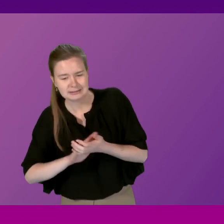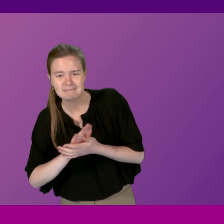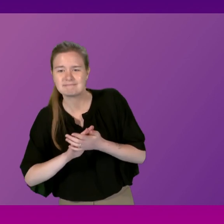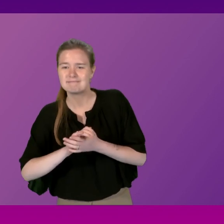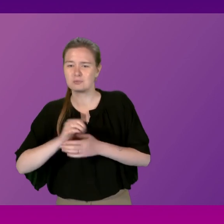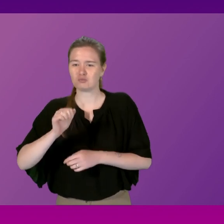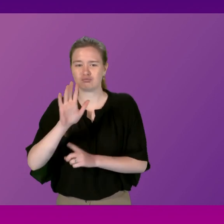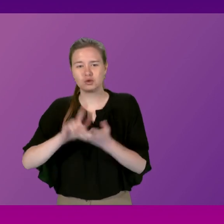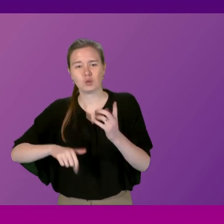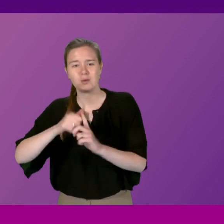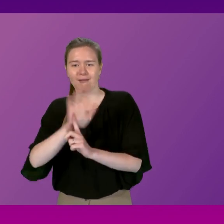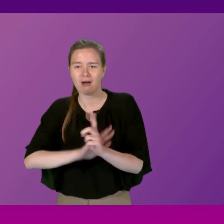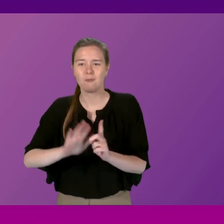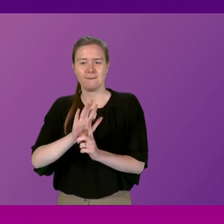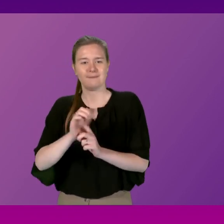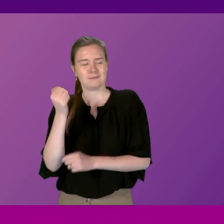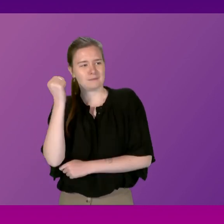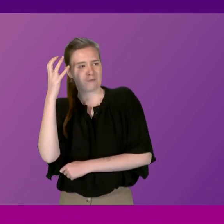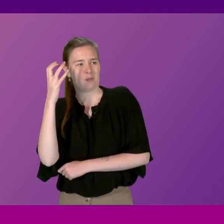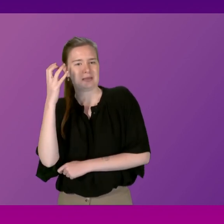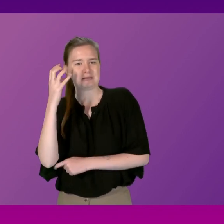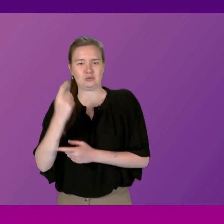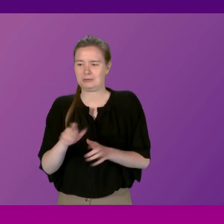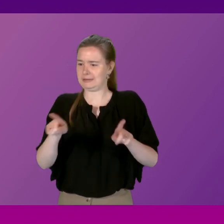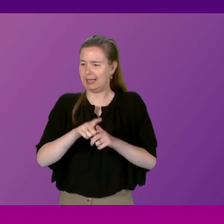is trying to roll back those very same inalienable rights.